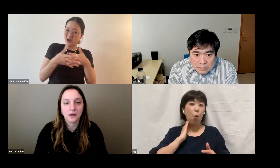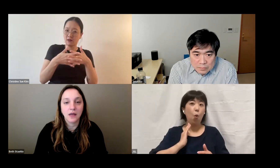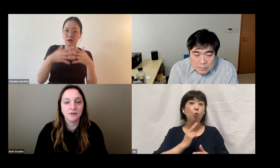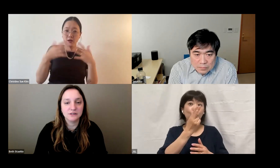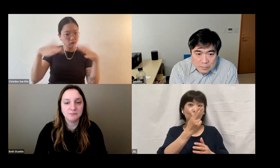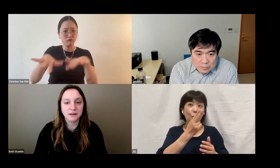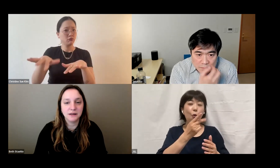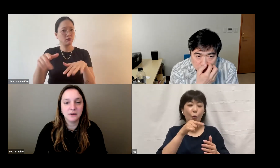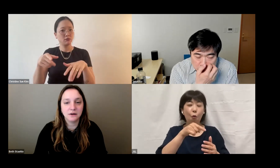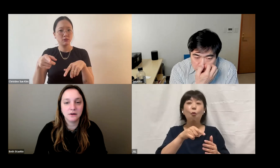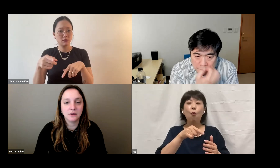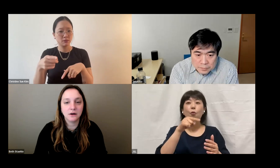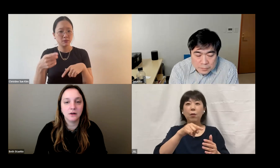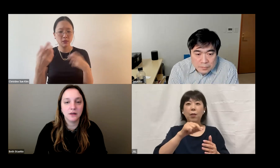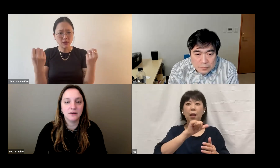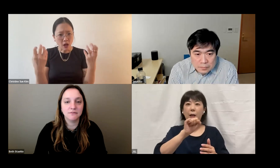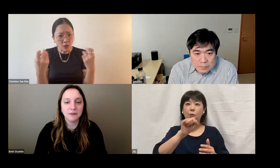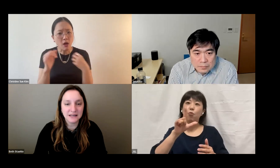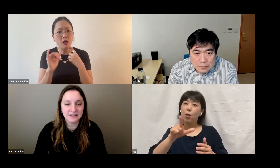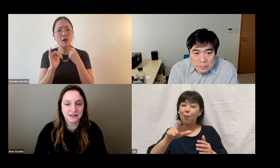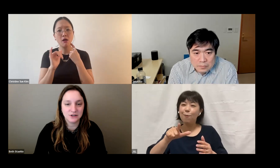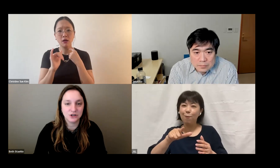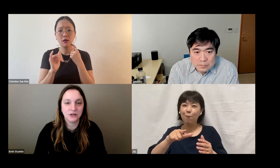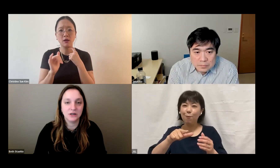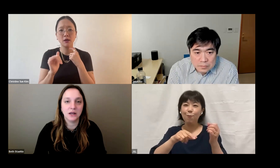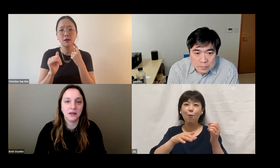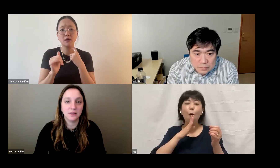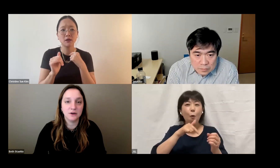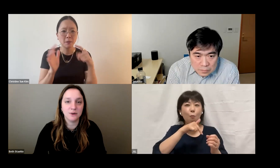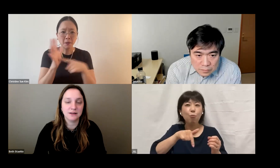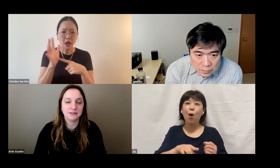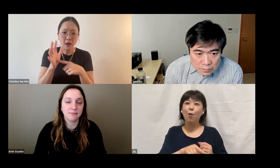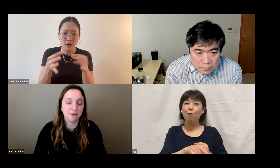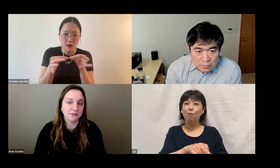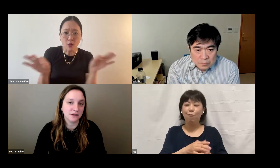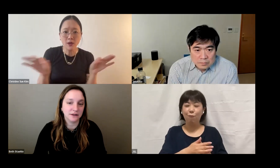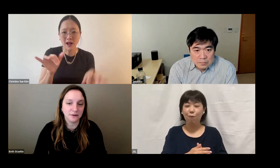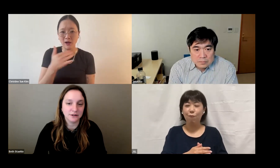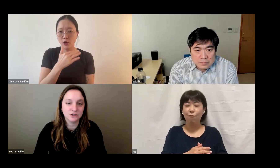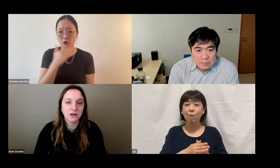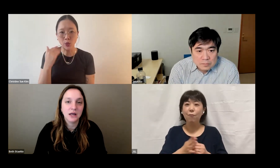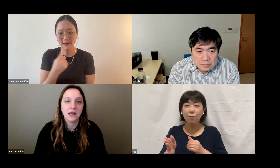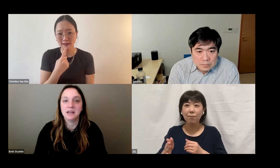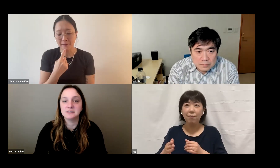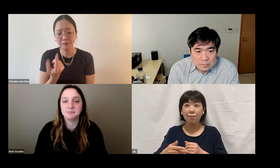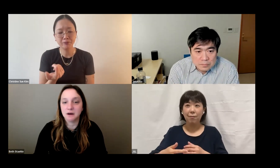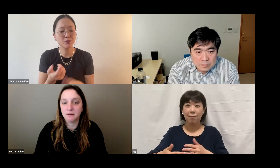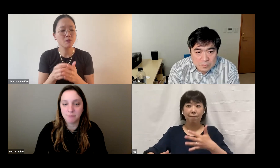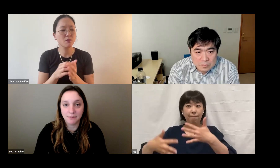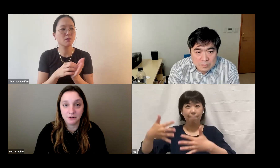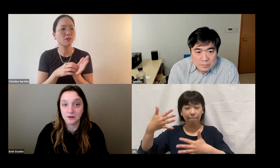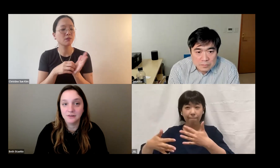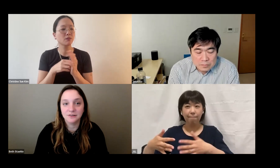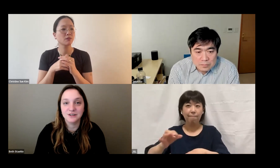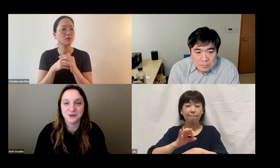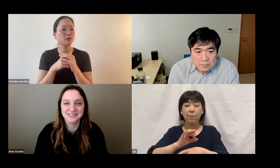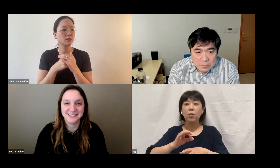And there's been a lot of media attention in the US about sign language. It's become popular, like Joi said,